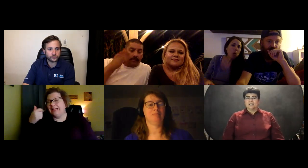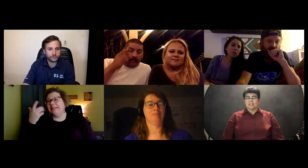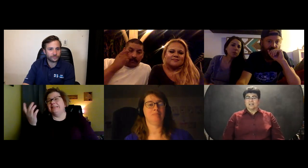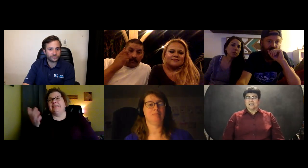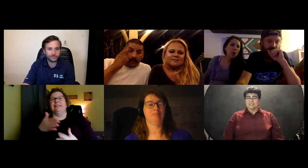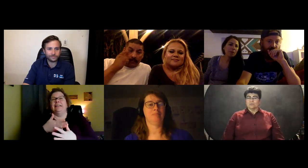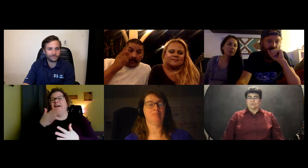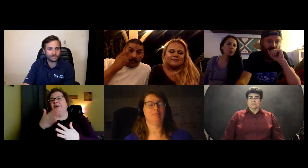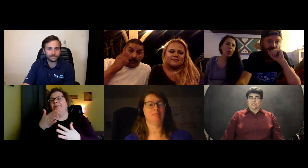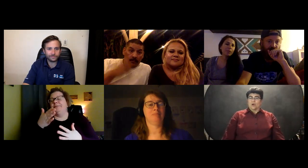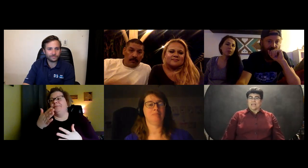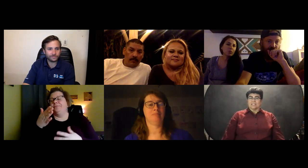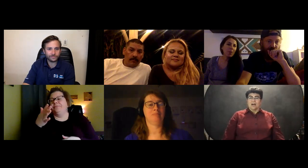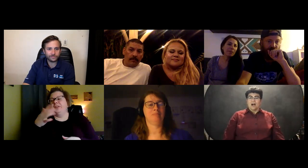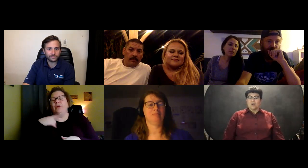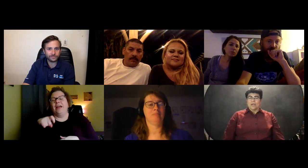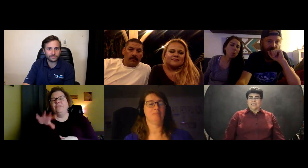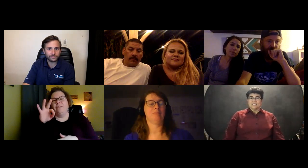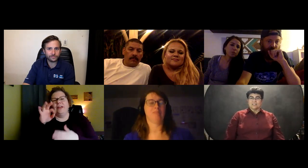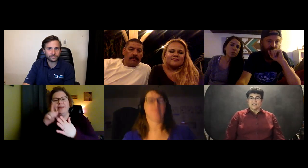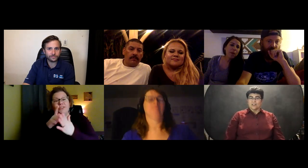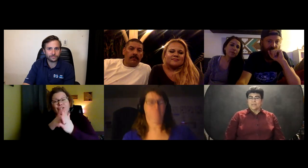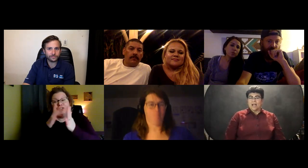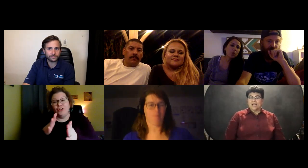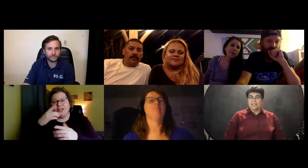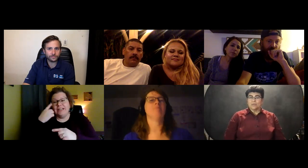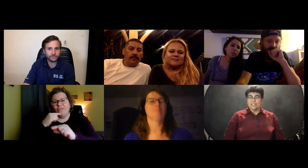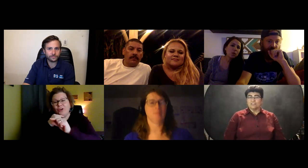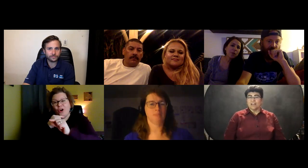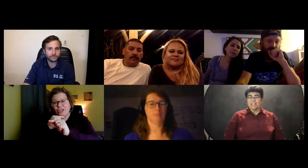uh is you know has a long waiting list